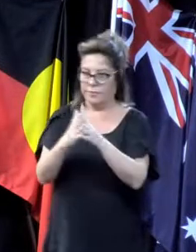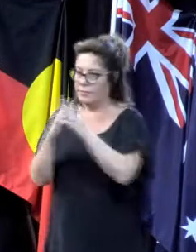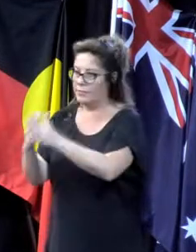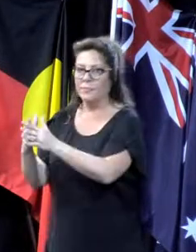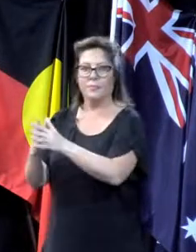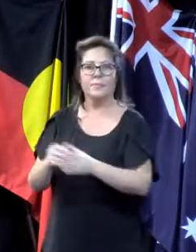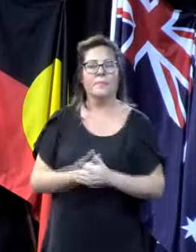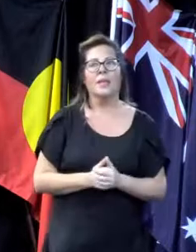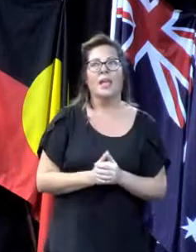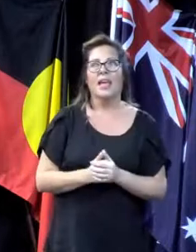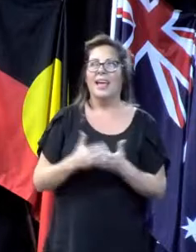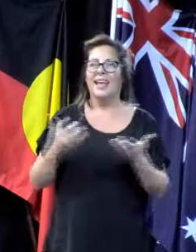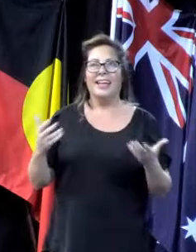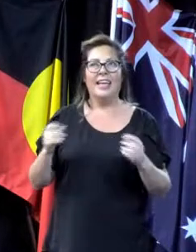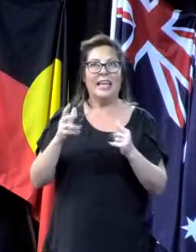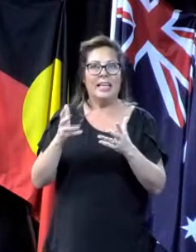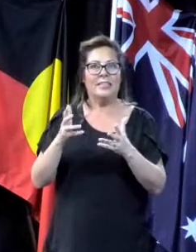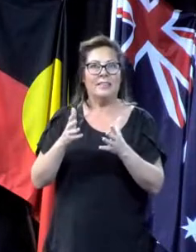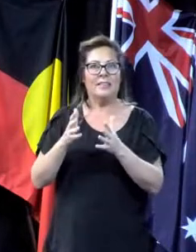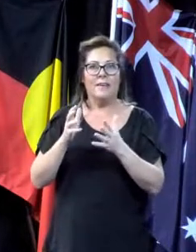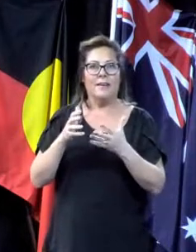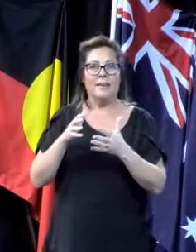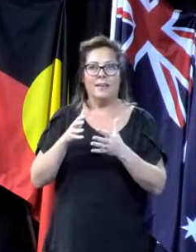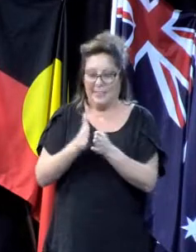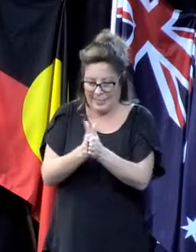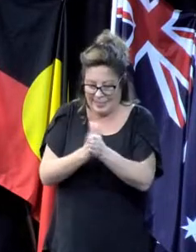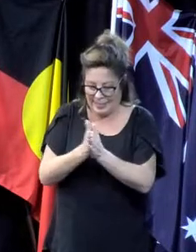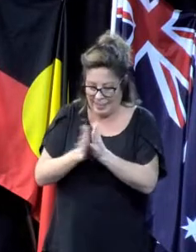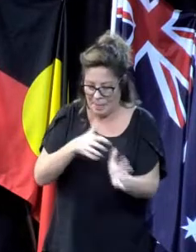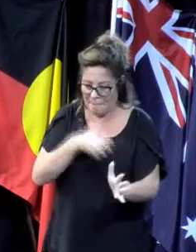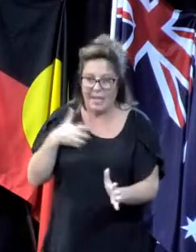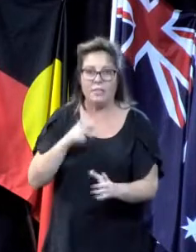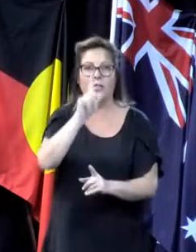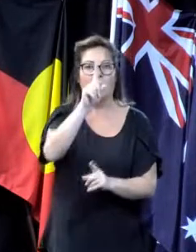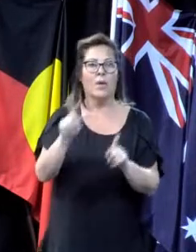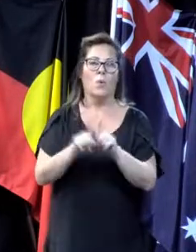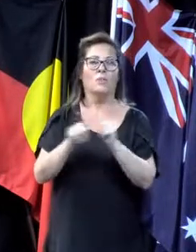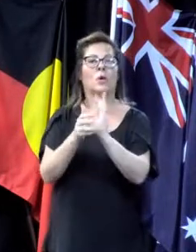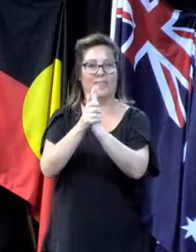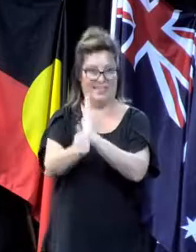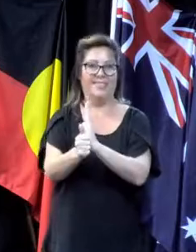It's the skill of it, as well, to be able to bring people along with you.